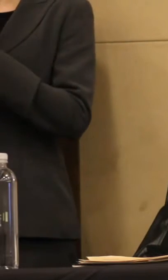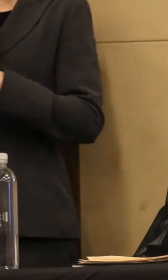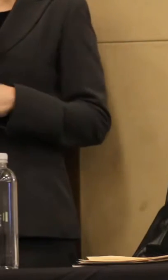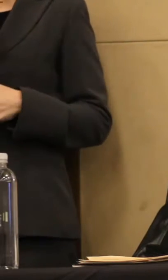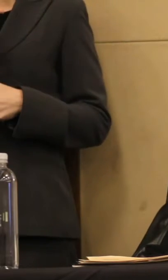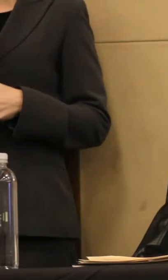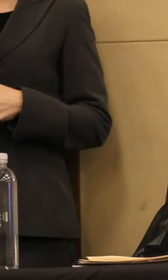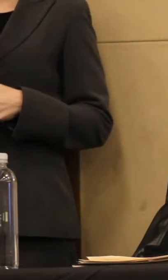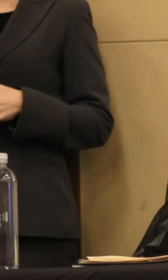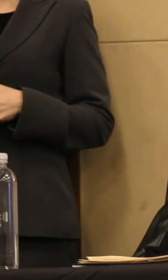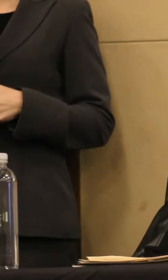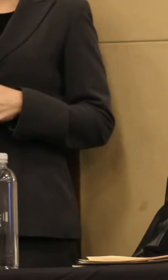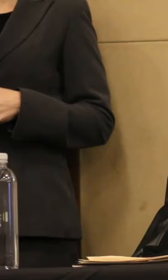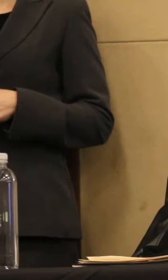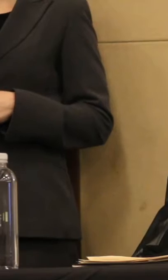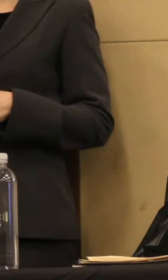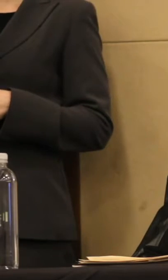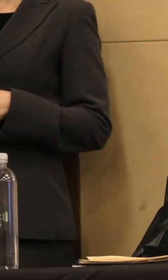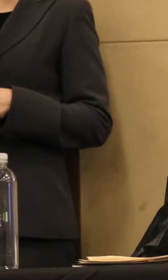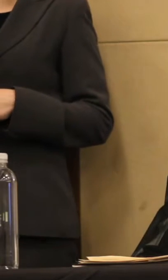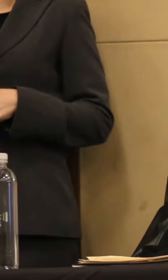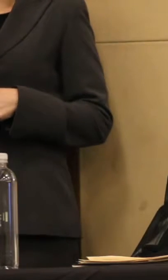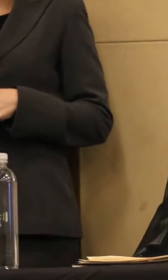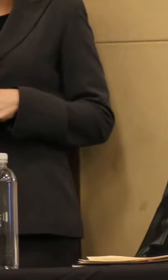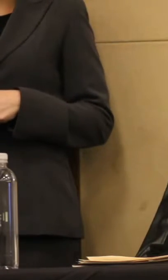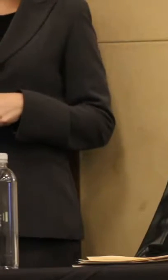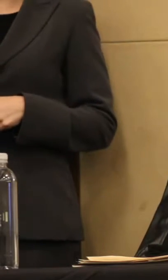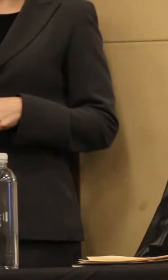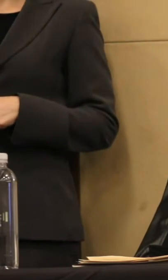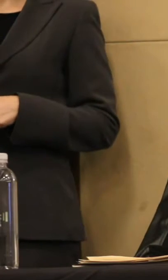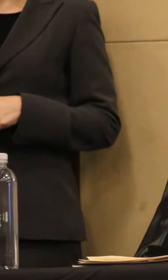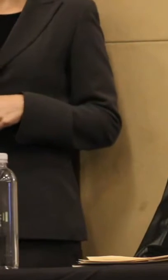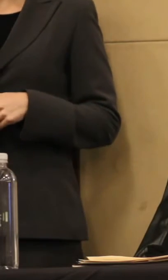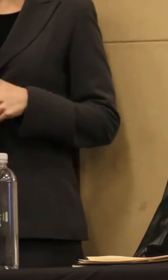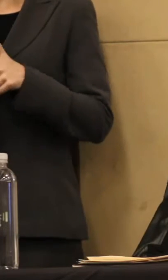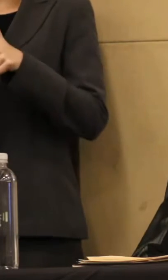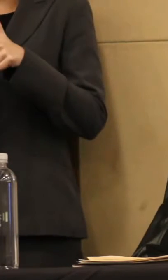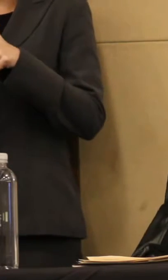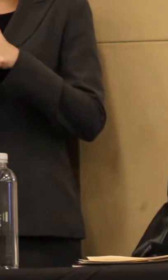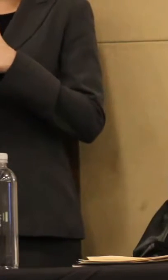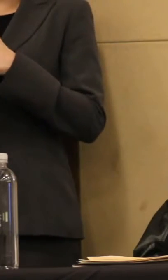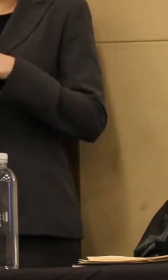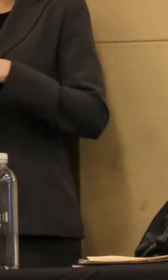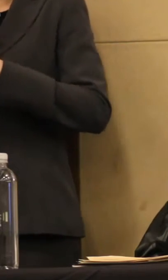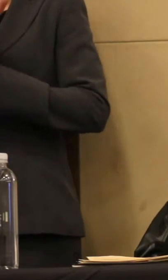And one of his priorities was strong enforcement of the ADA, which of course we celebrated